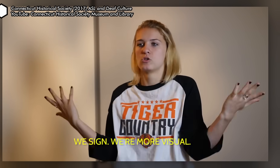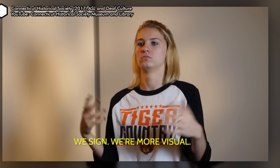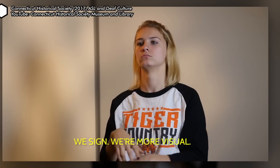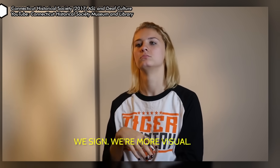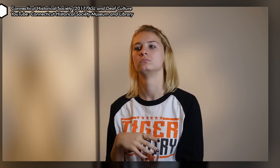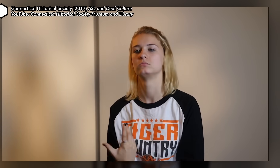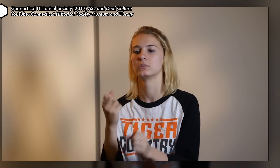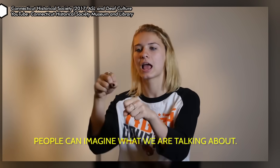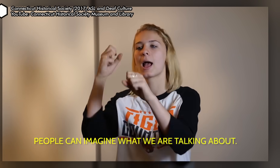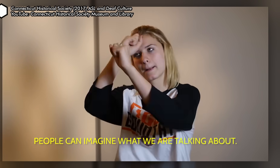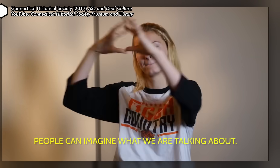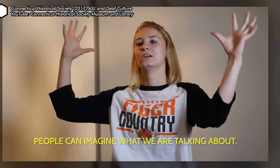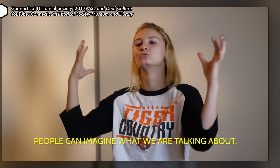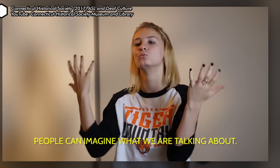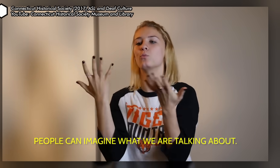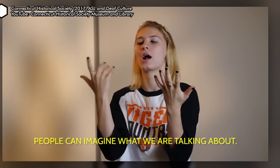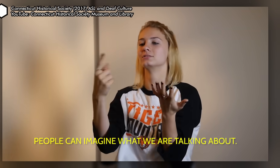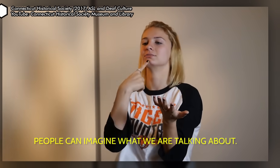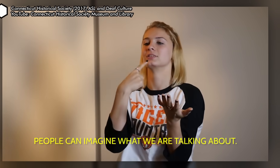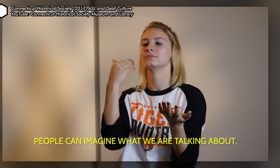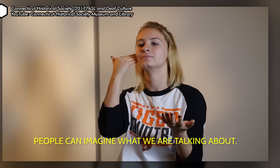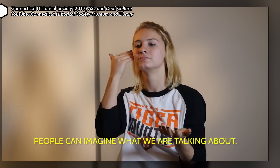It has a different structure, word, order, and grammar to spoken English.